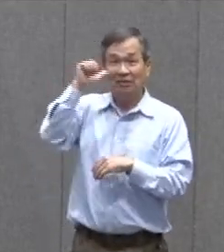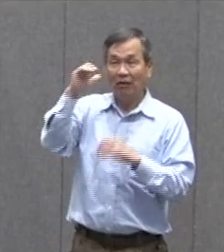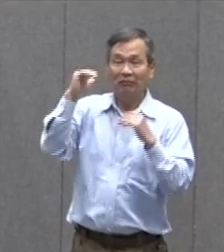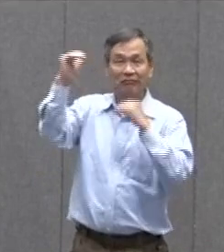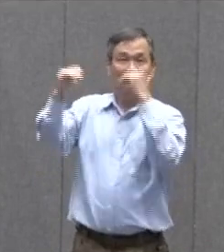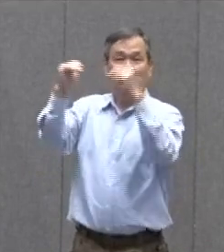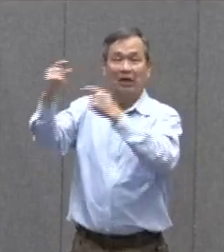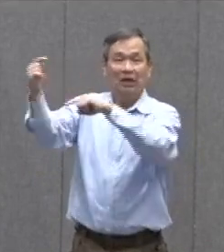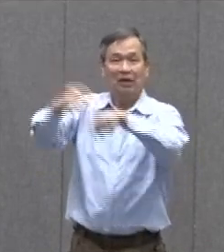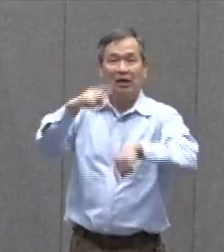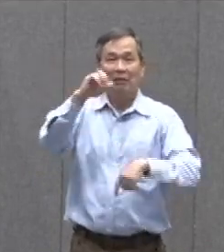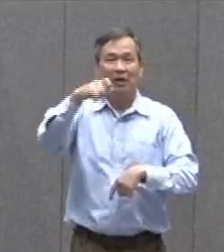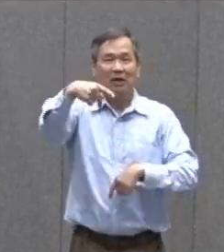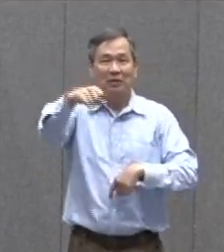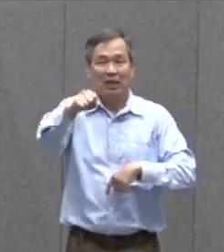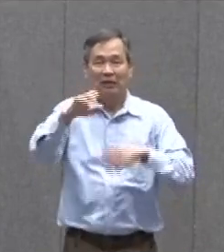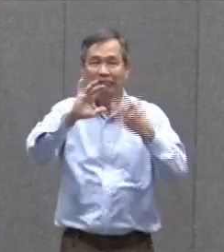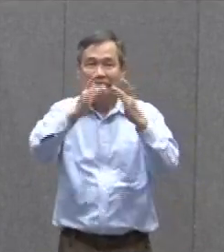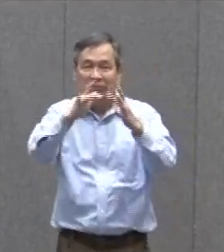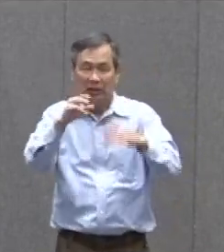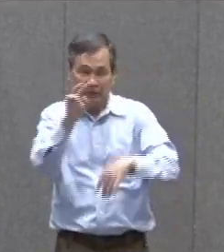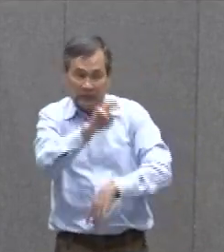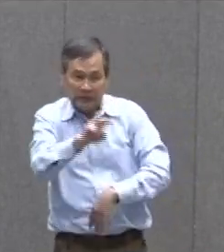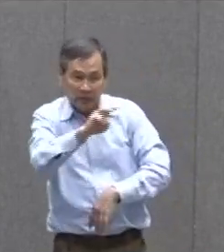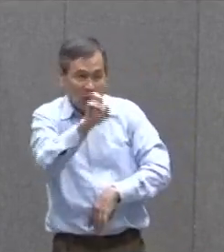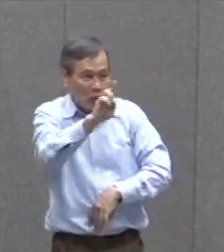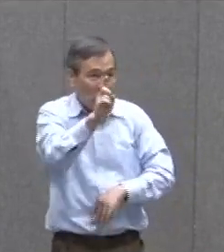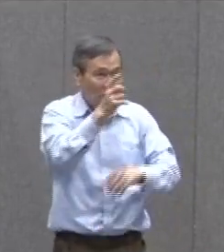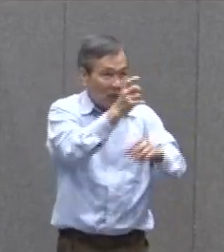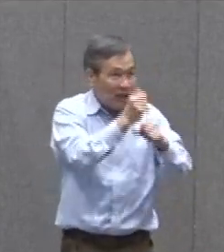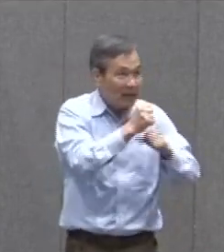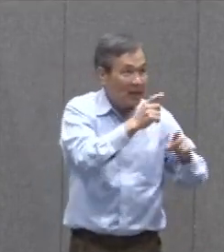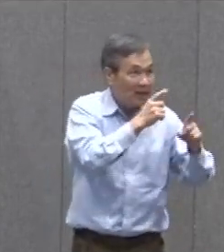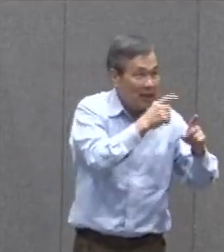to find where these sites are so that you can get your lunch and supplies.